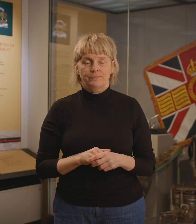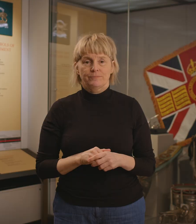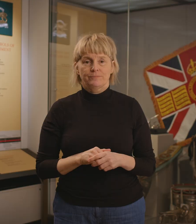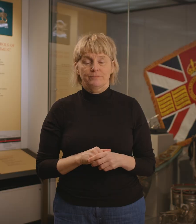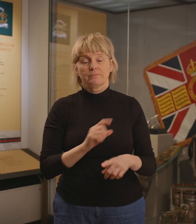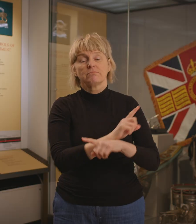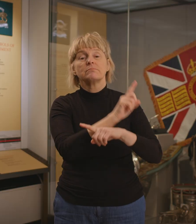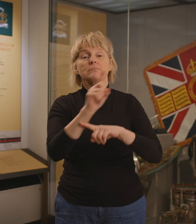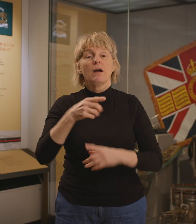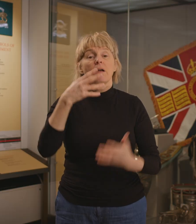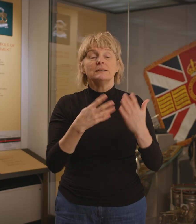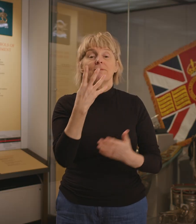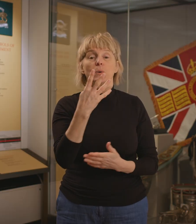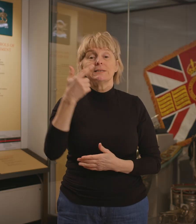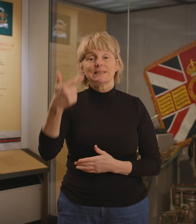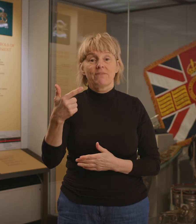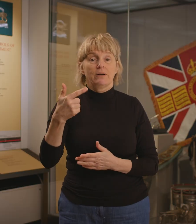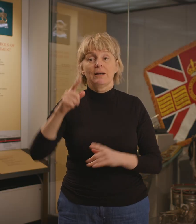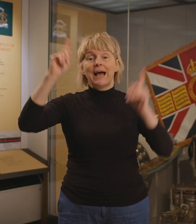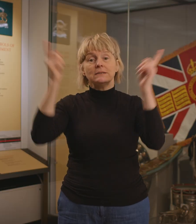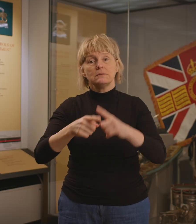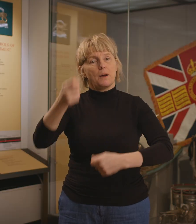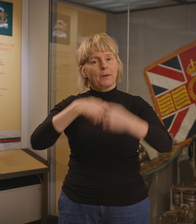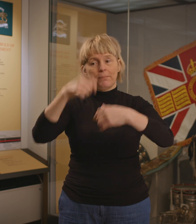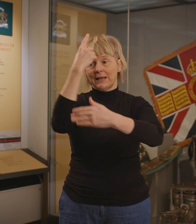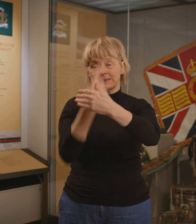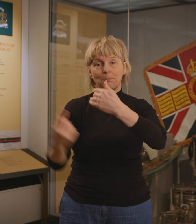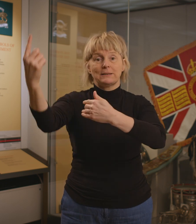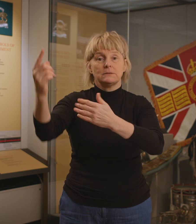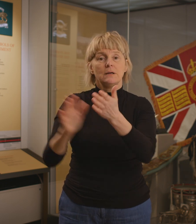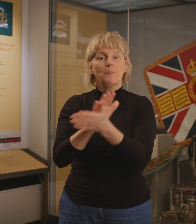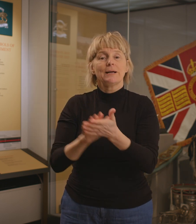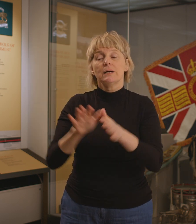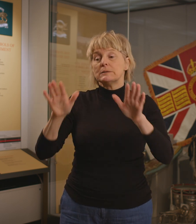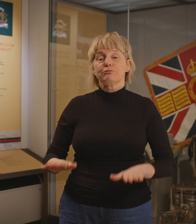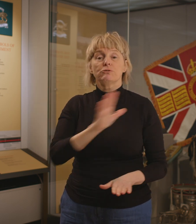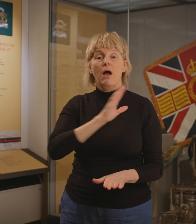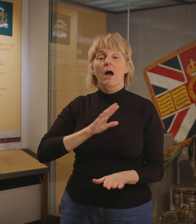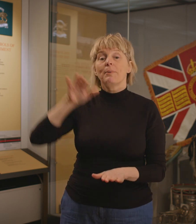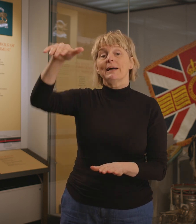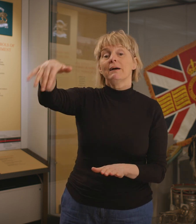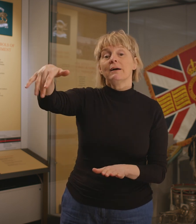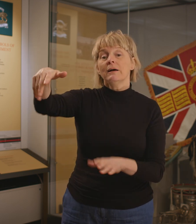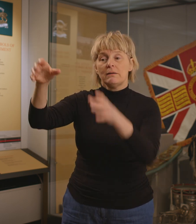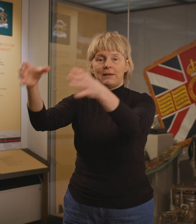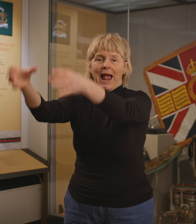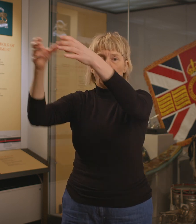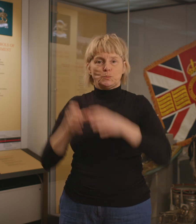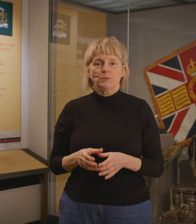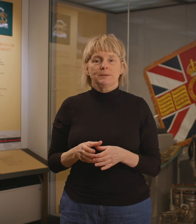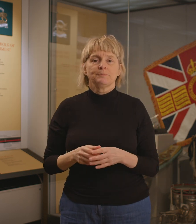After India gained independence from Britain in 1947 the British Army stationed there left.